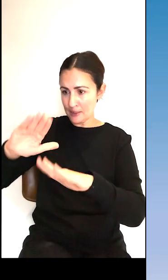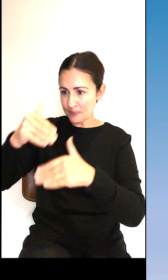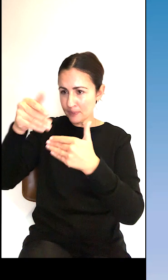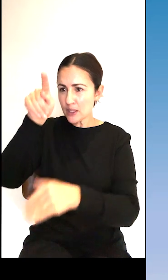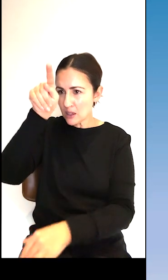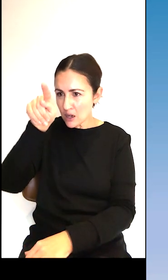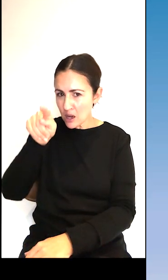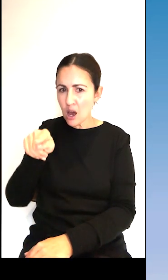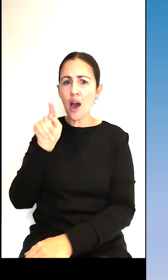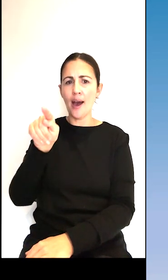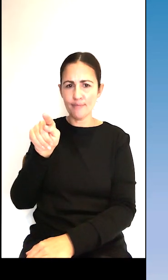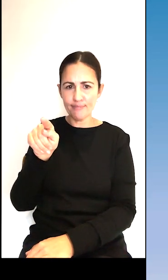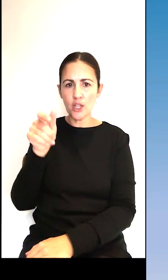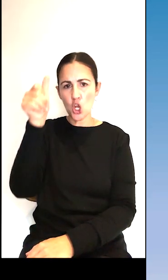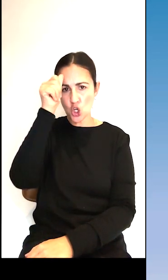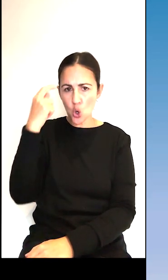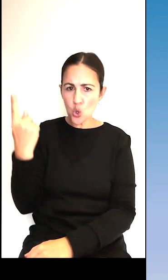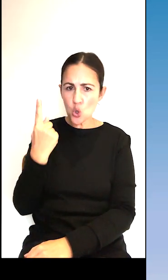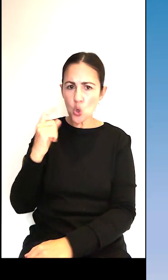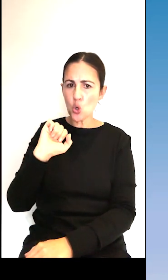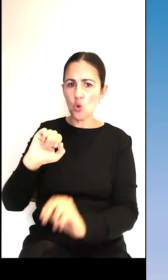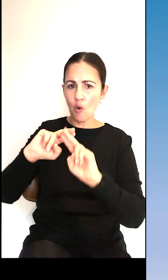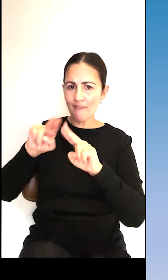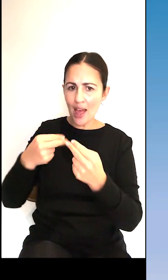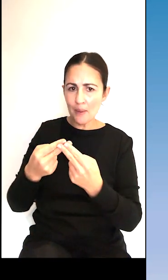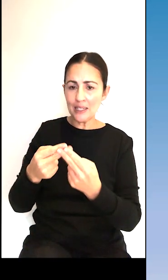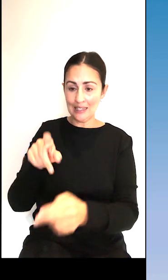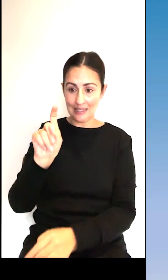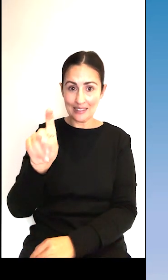but they can get the custodian details. So that could be a name, it could be a phone number,